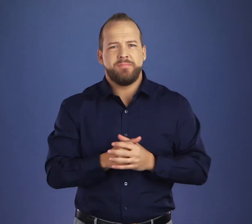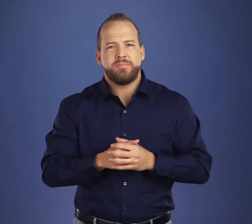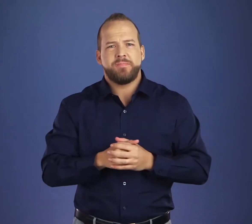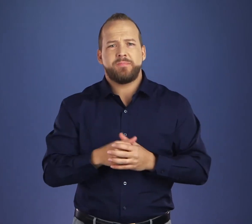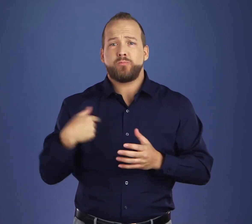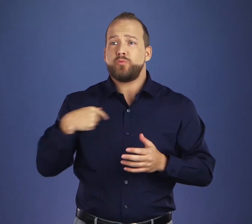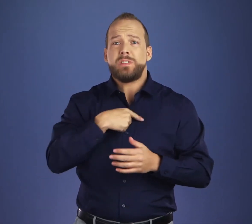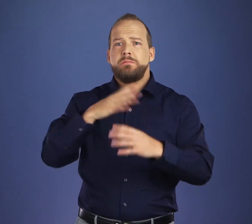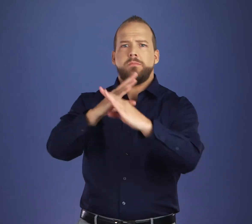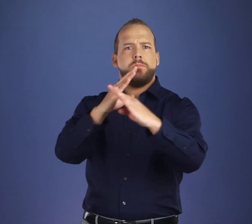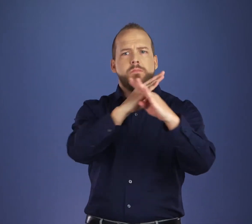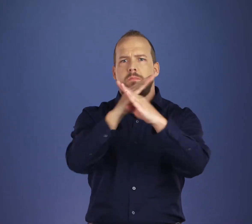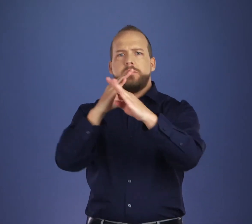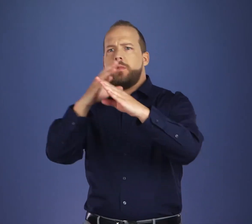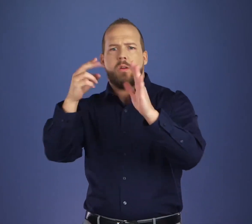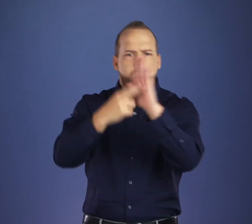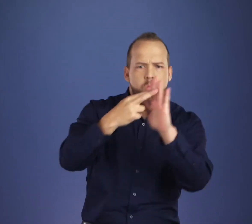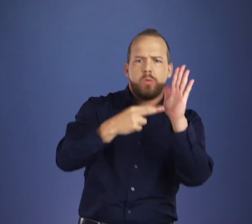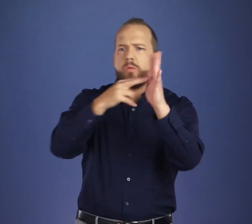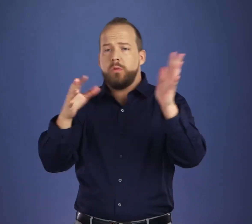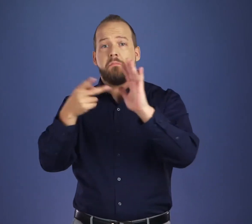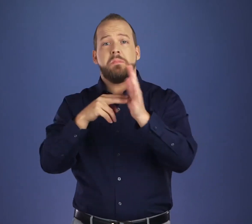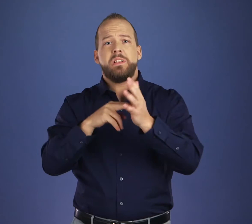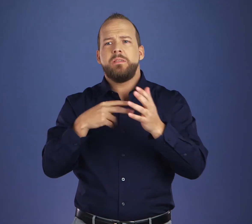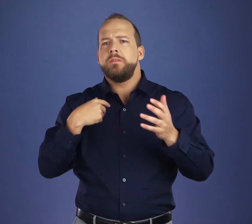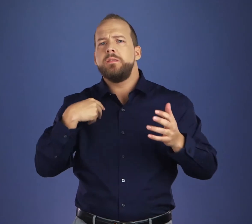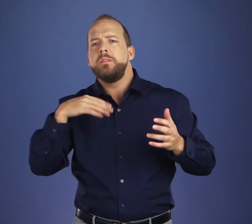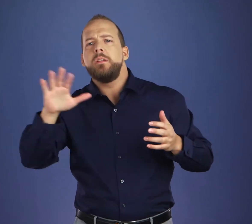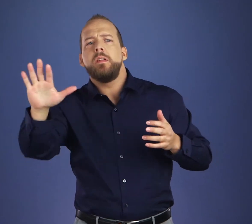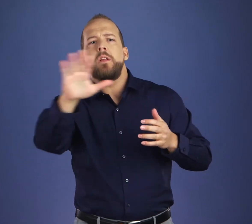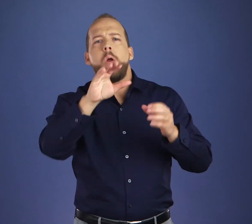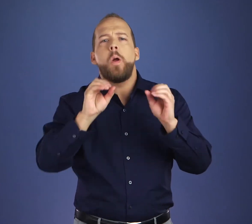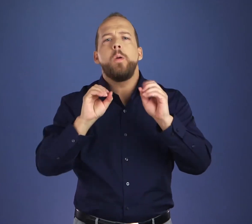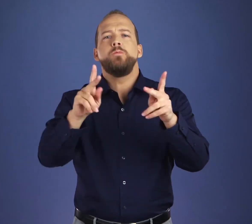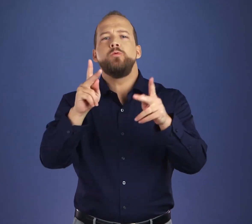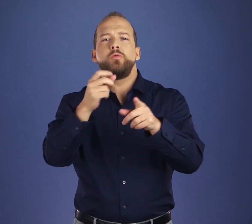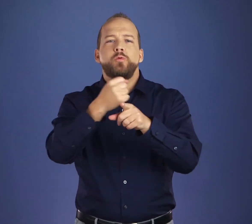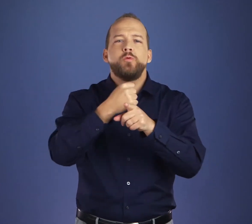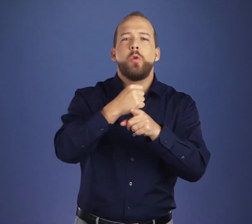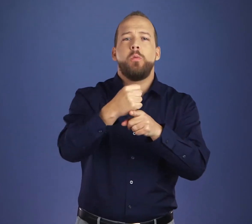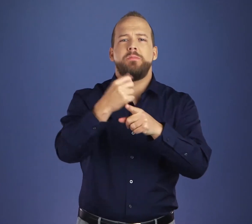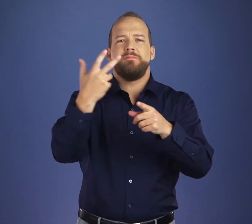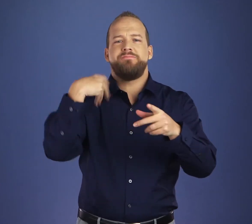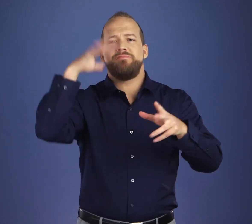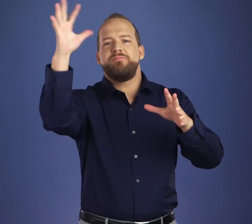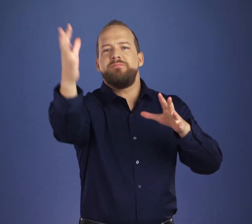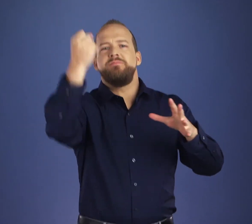that to take away any alcoholic’s full chance was sometimes to pronounce his death sentence,